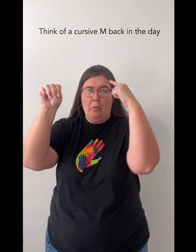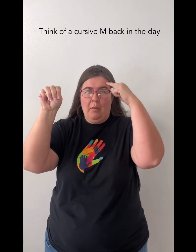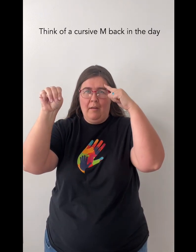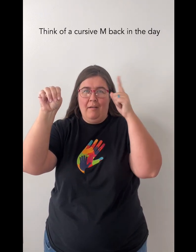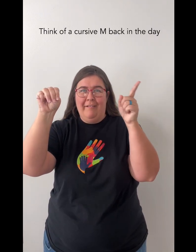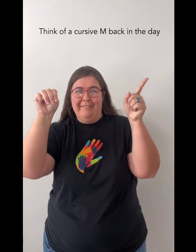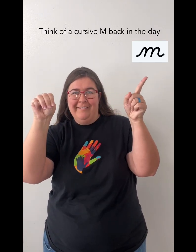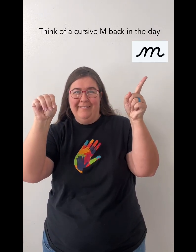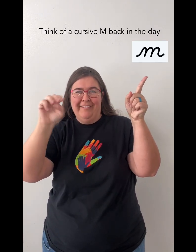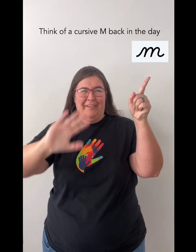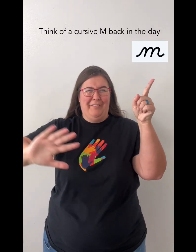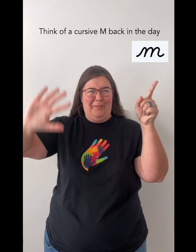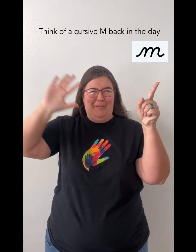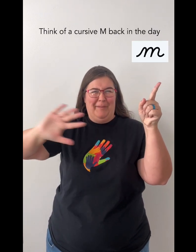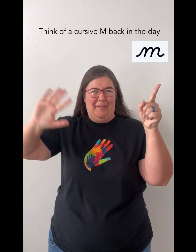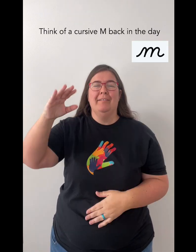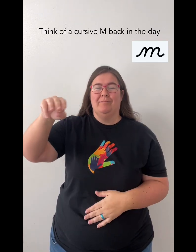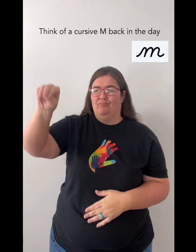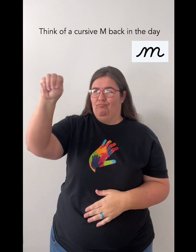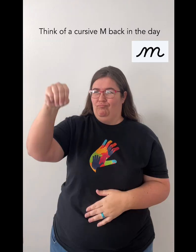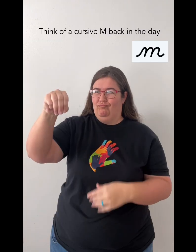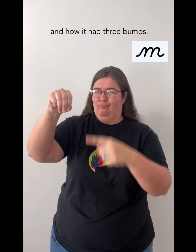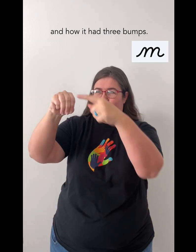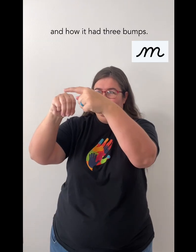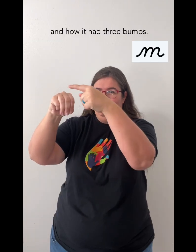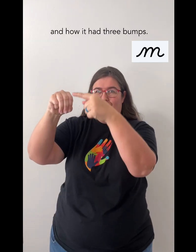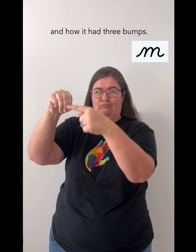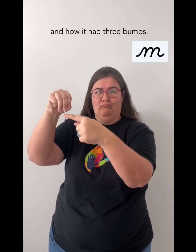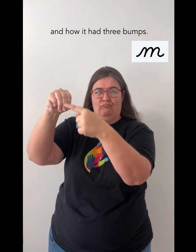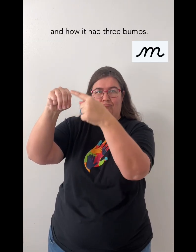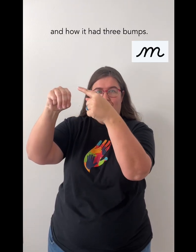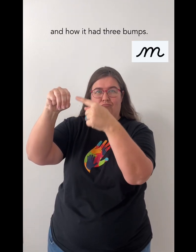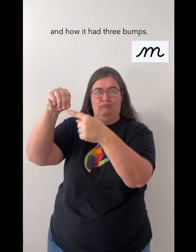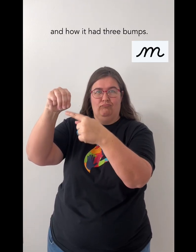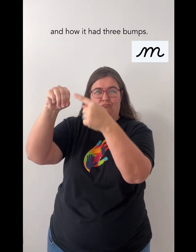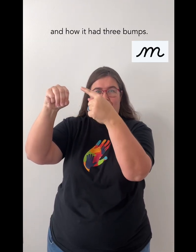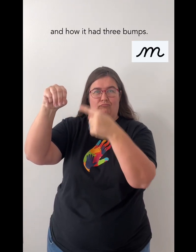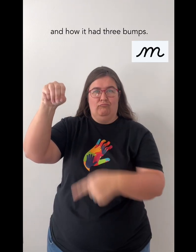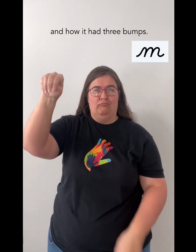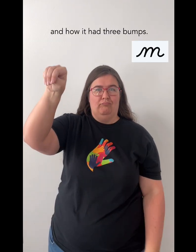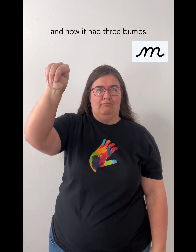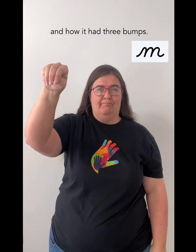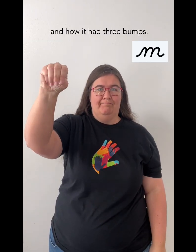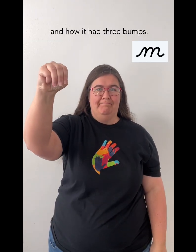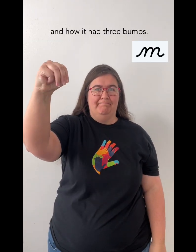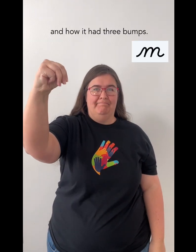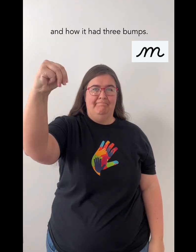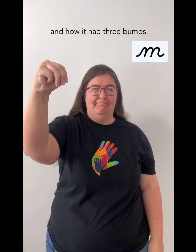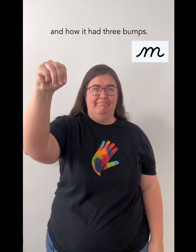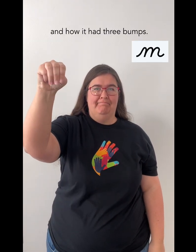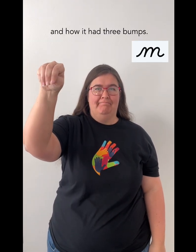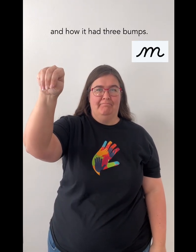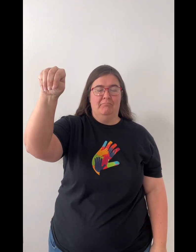Think of a cursive M back in the day and how it had three bumps.